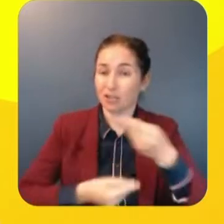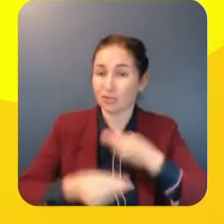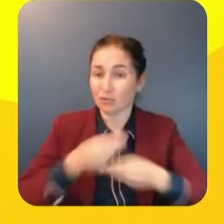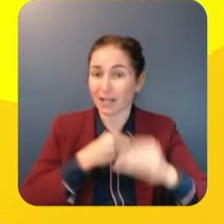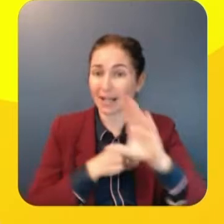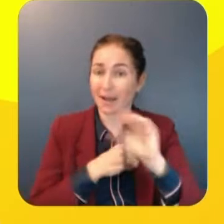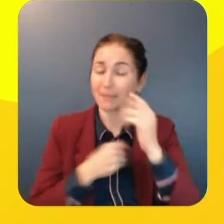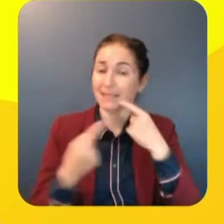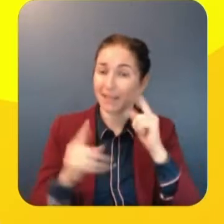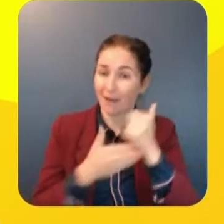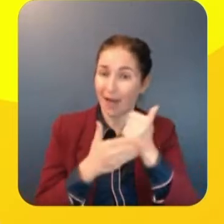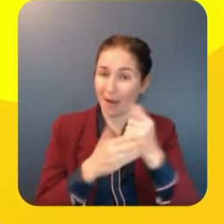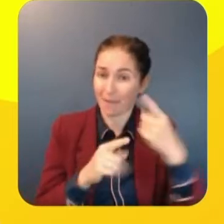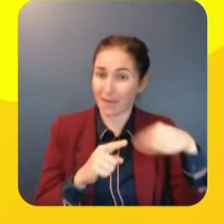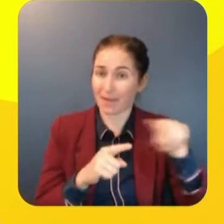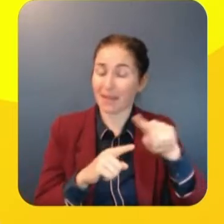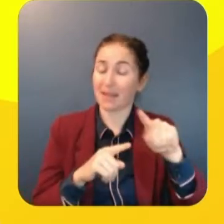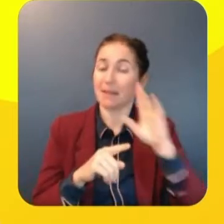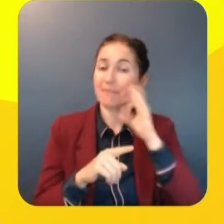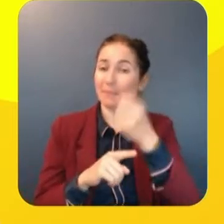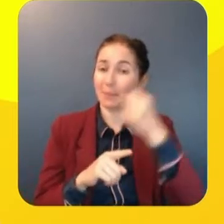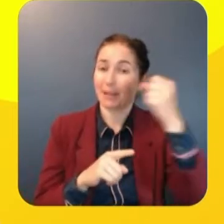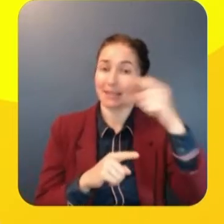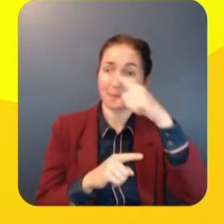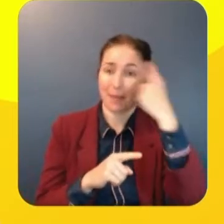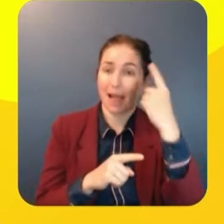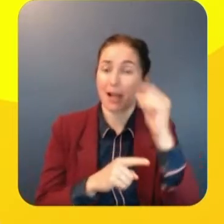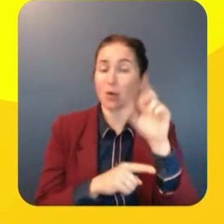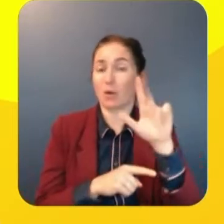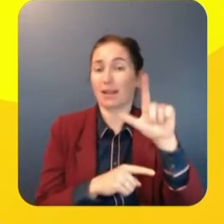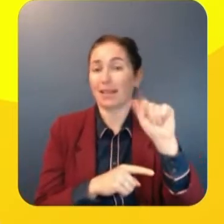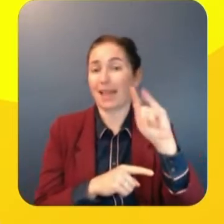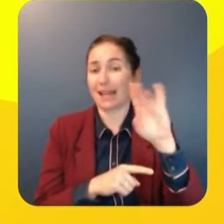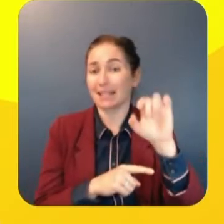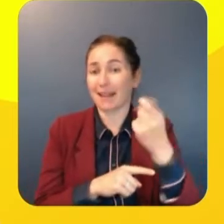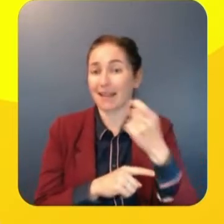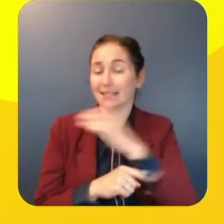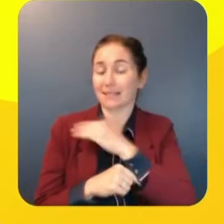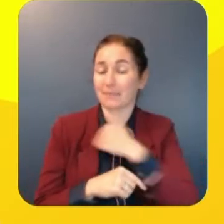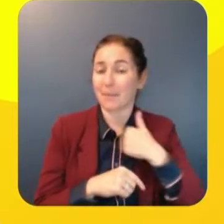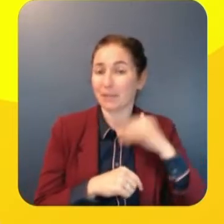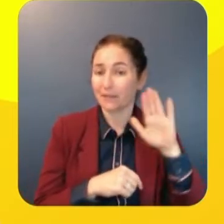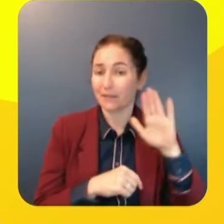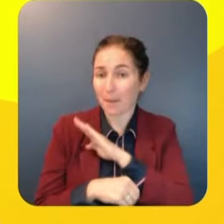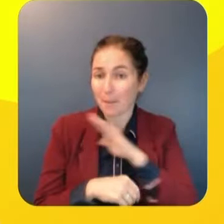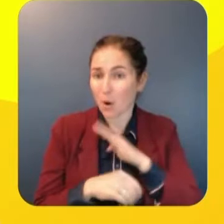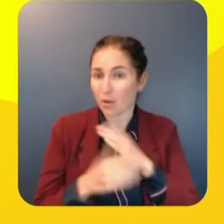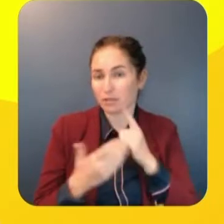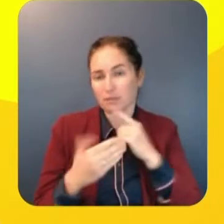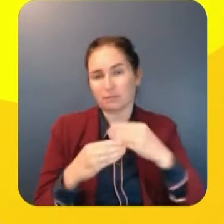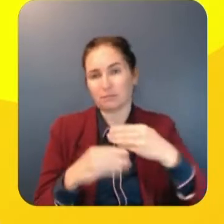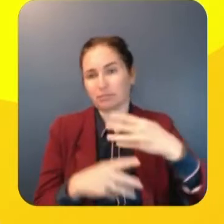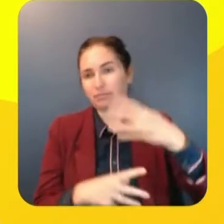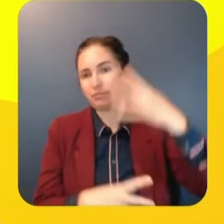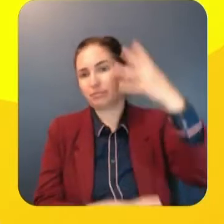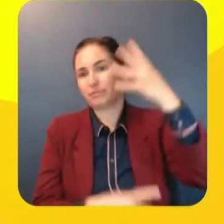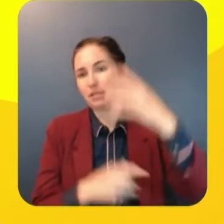place Black or Latinx members of their boards. The list goes on and on. So this is really a steady state.